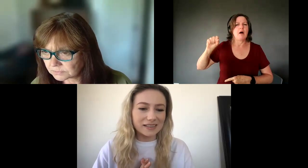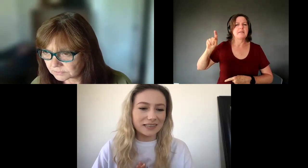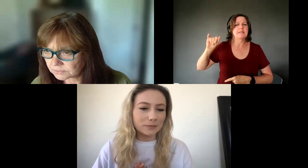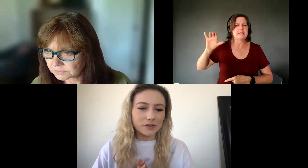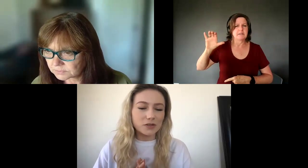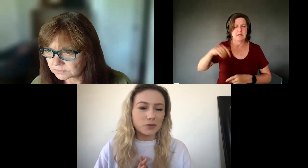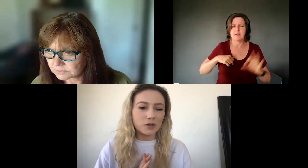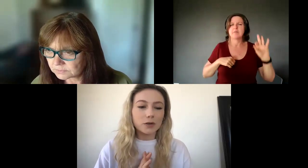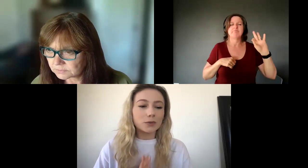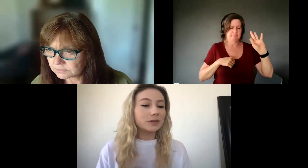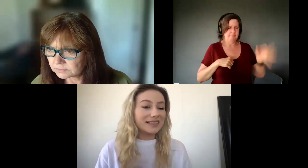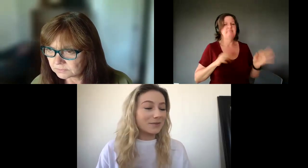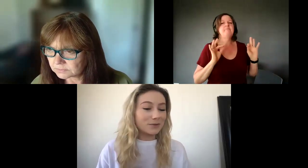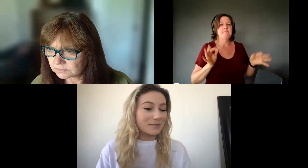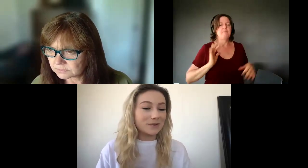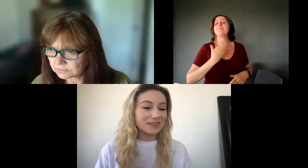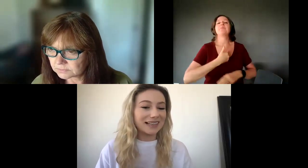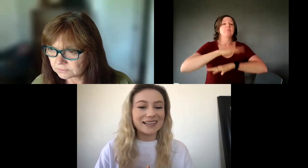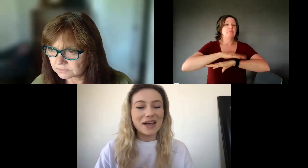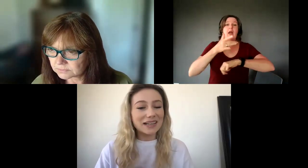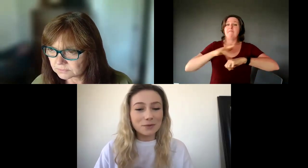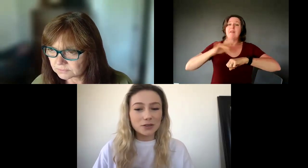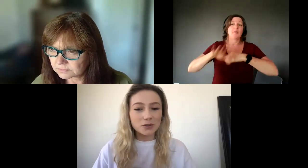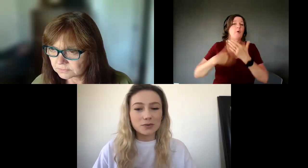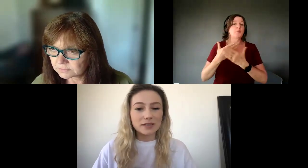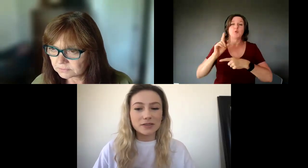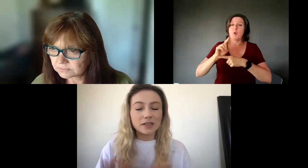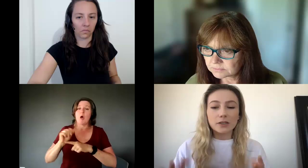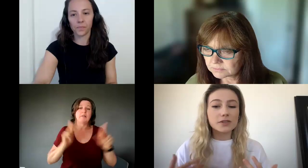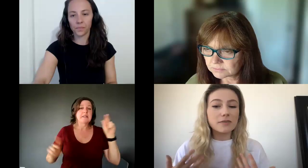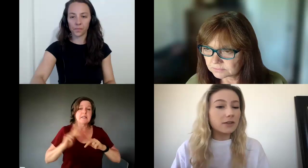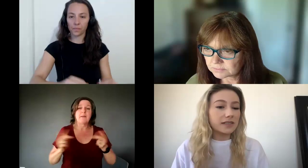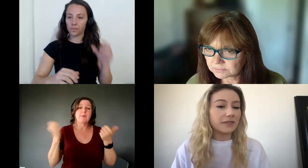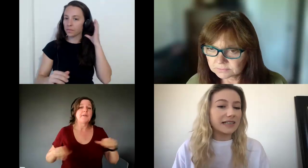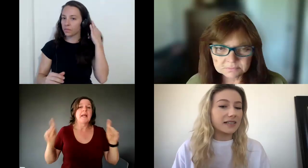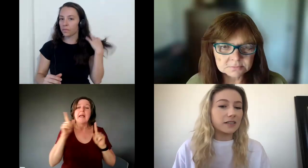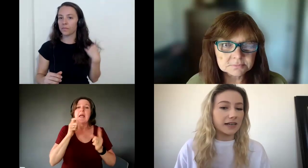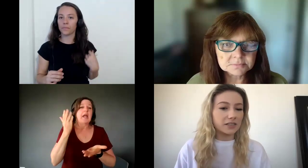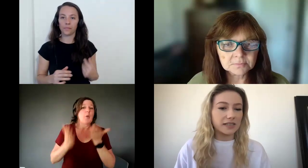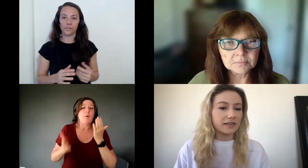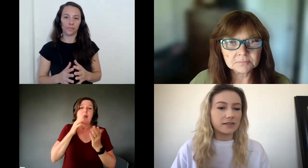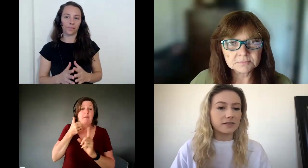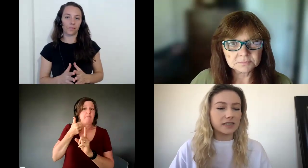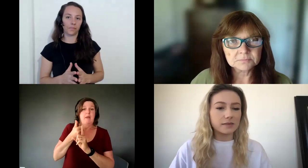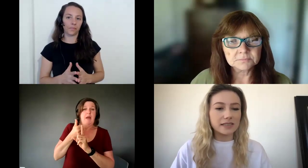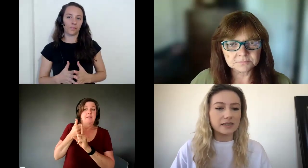Anyone who even also may not self identify just yet.